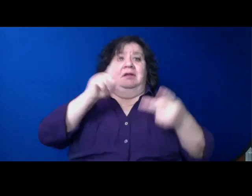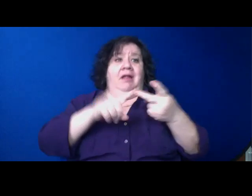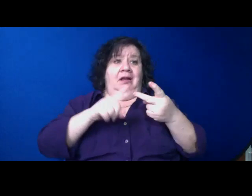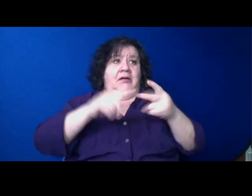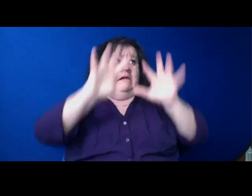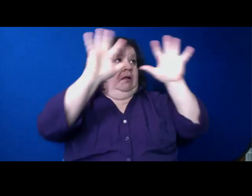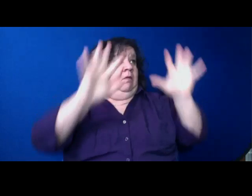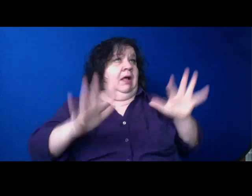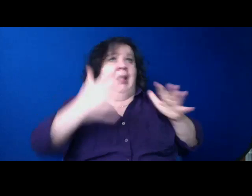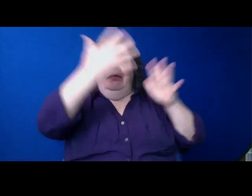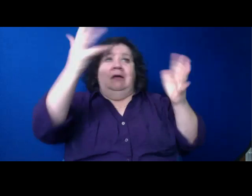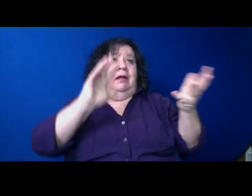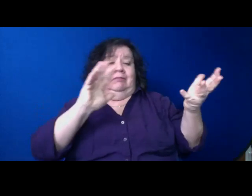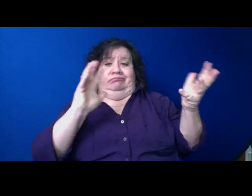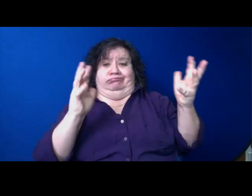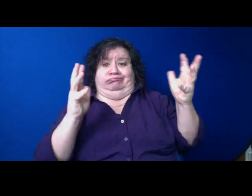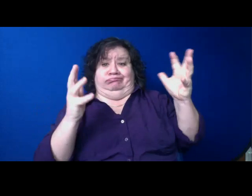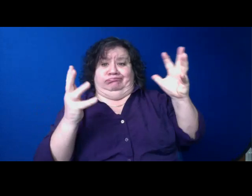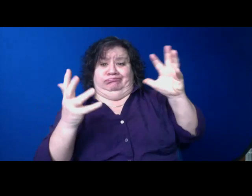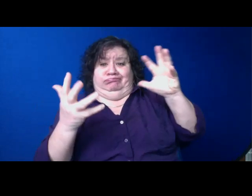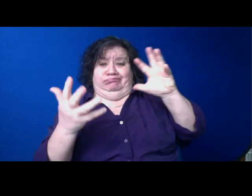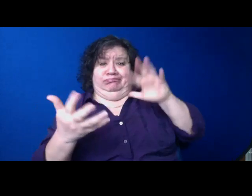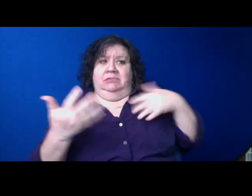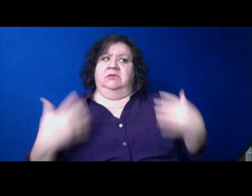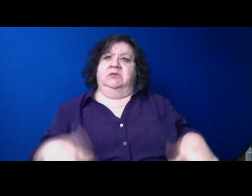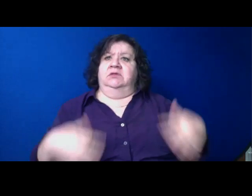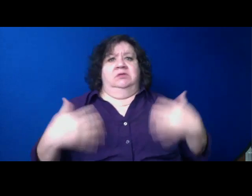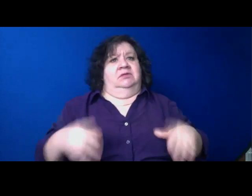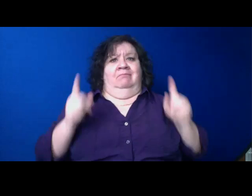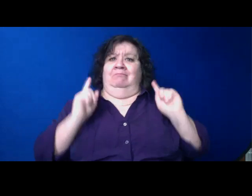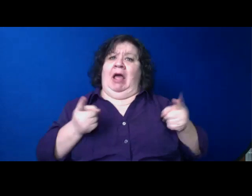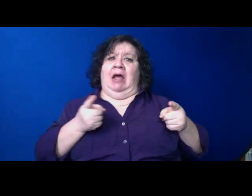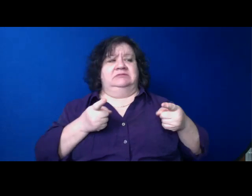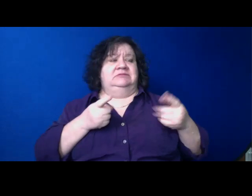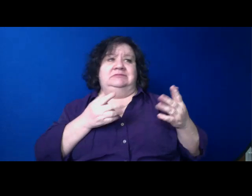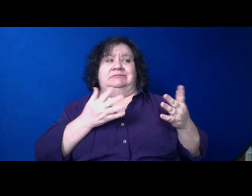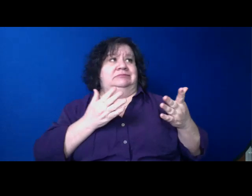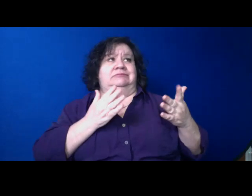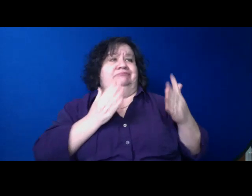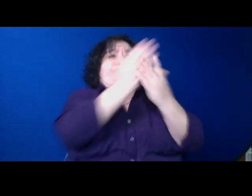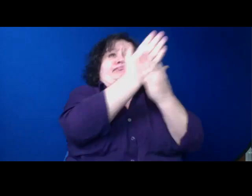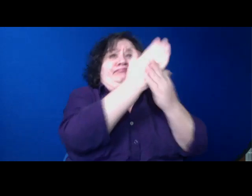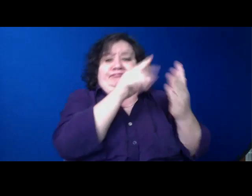and then at the same time we're we are witnessing uh armed conflicts happening around the world